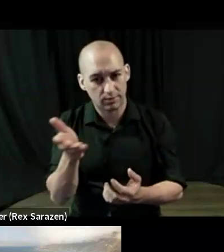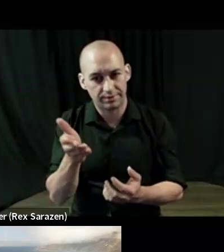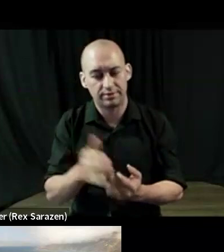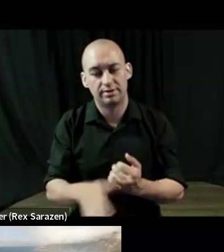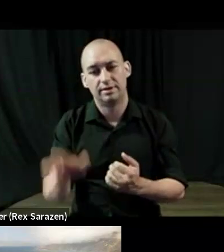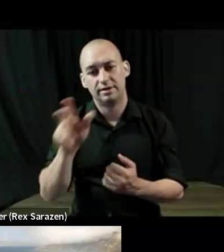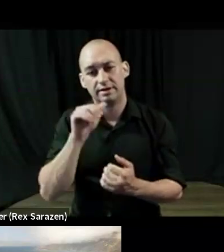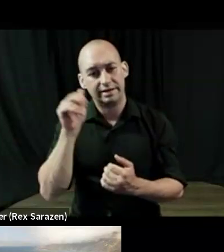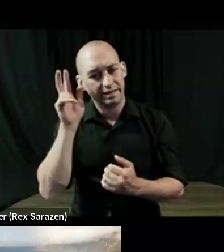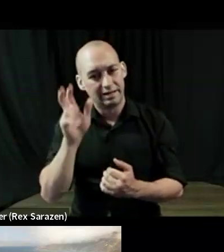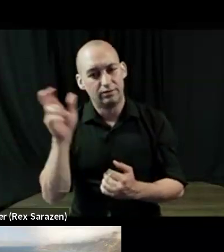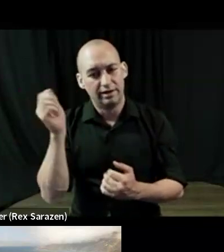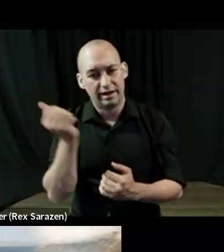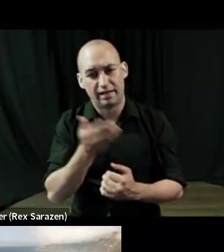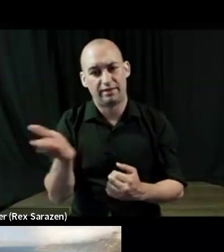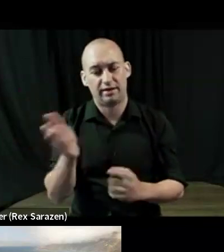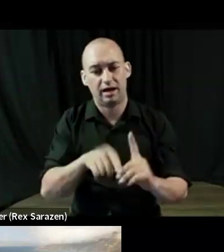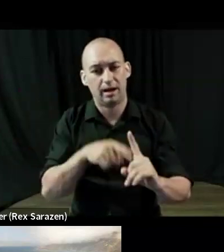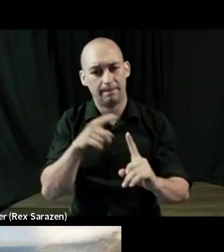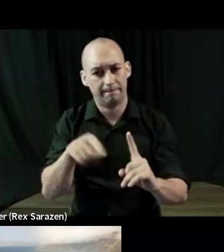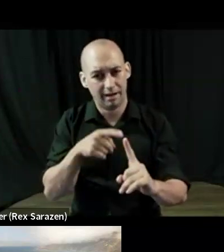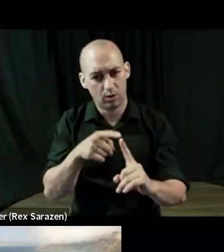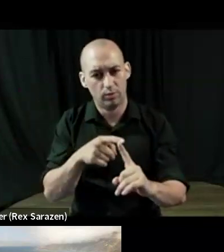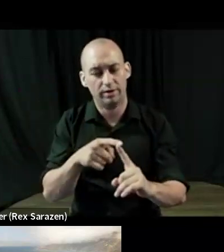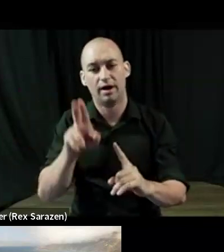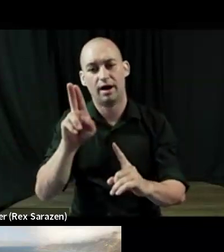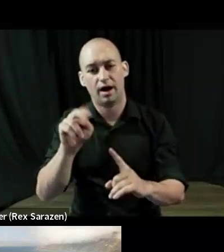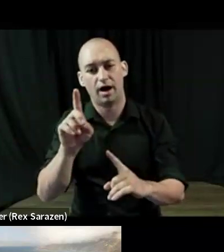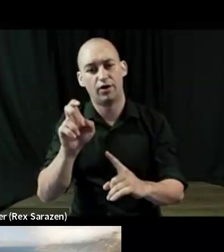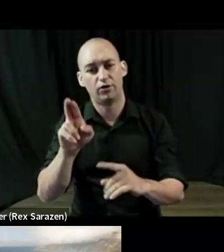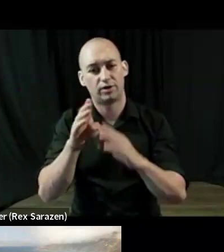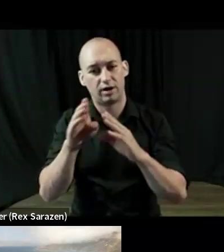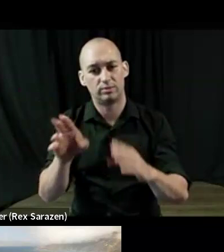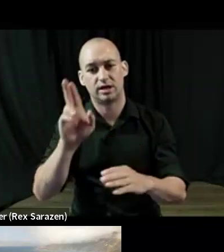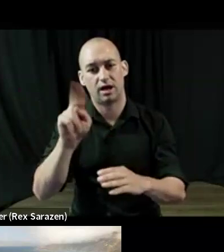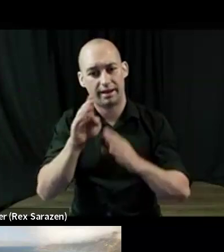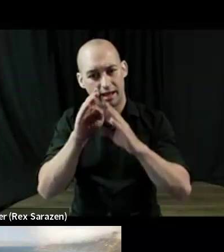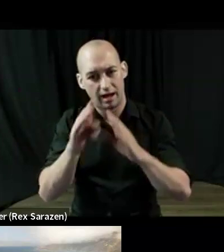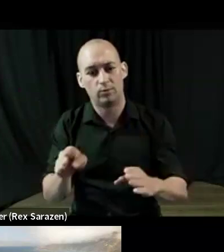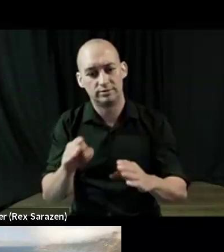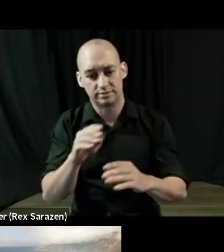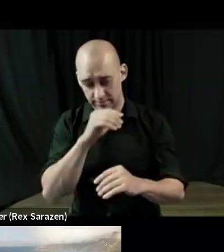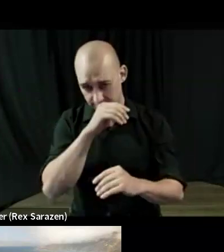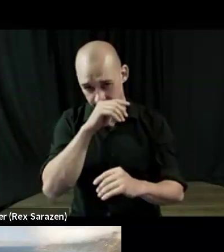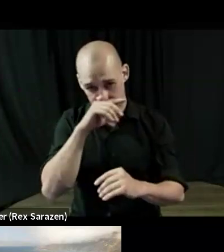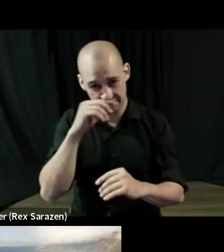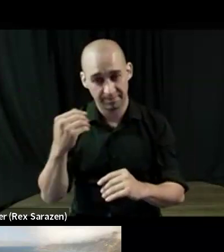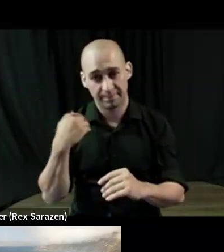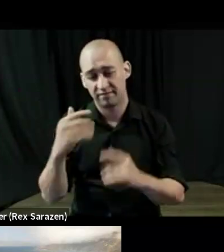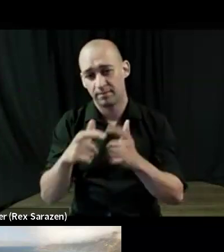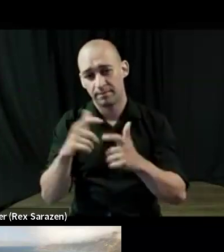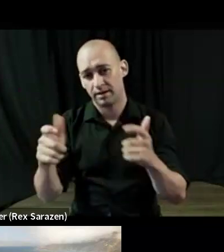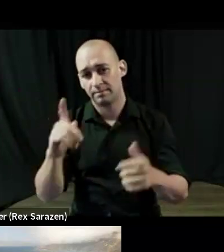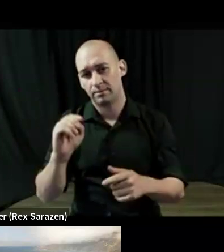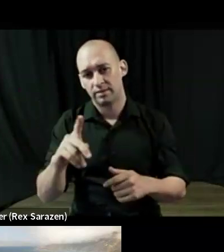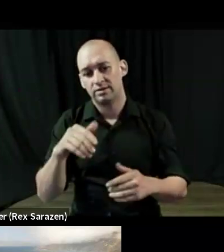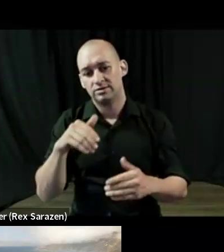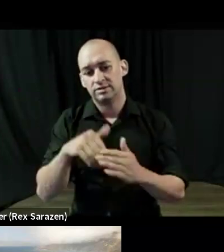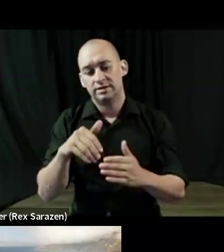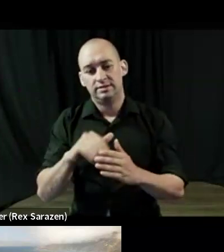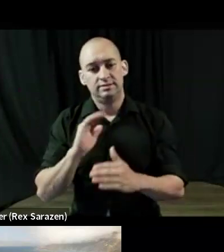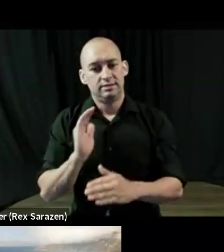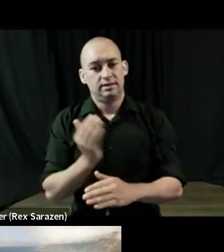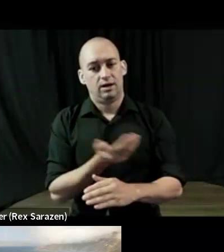anything about the underhoused or the unhoused. We have a big population with our group here that we